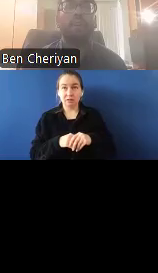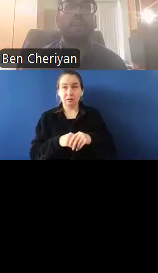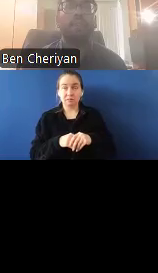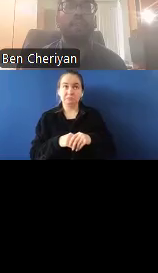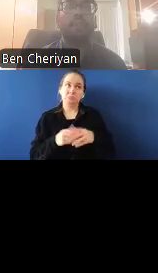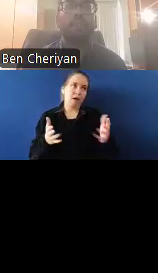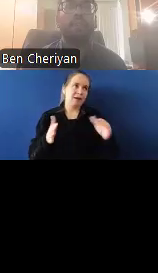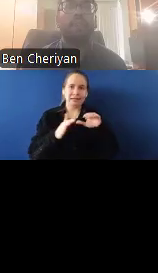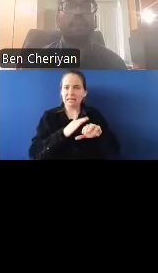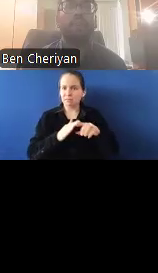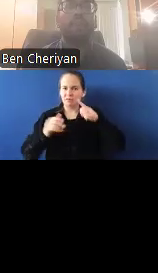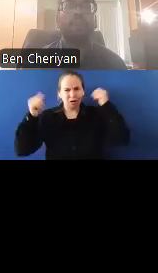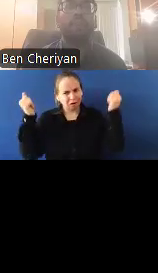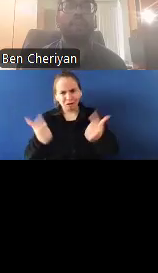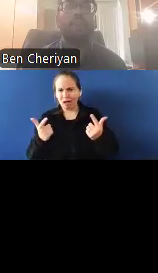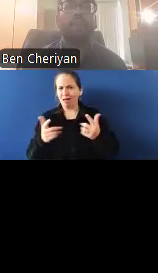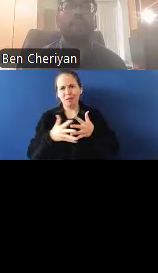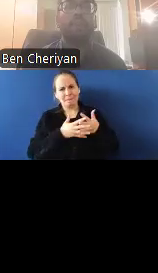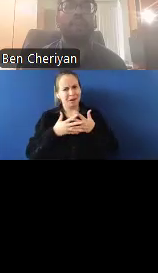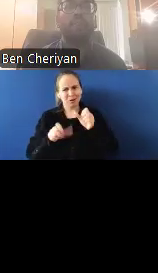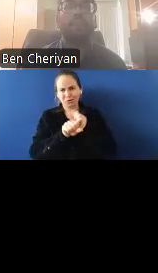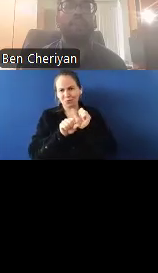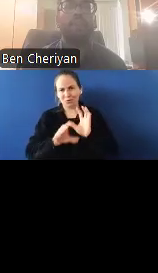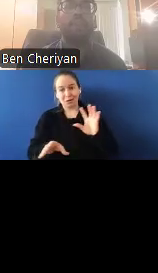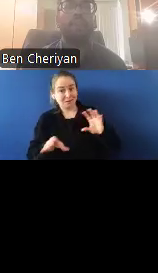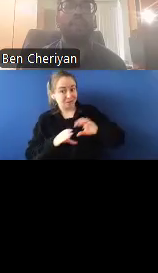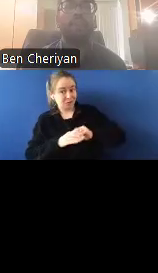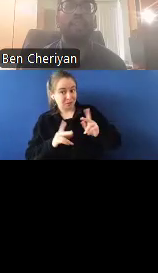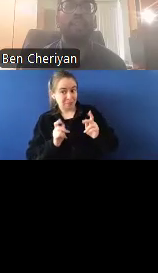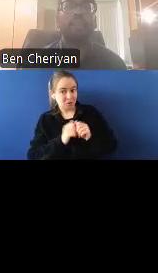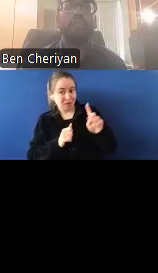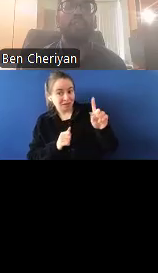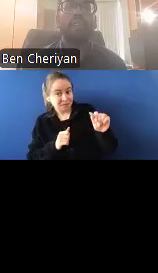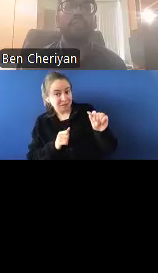everybody, for all, from all American workers, including for those with disabilities, ensures